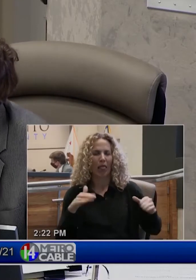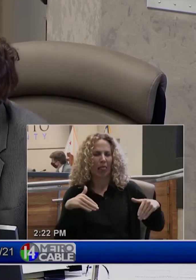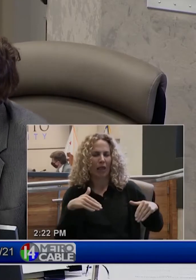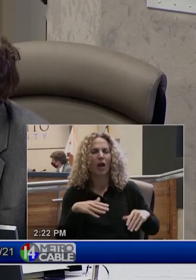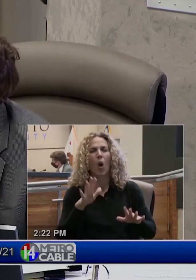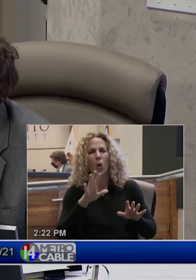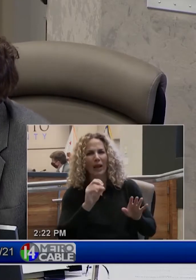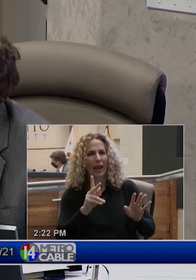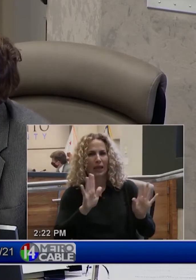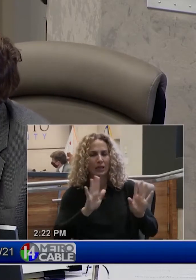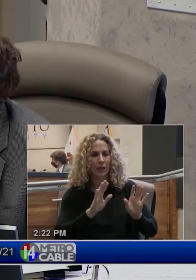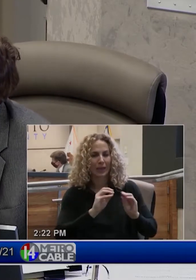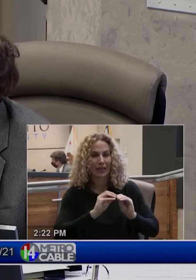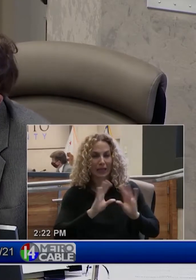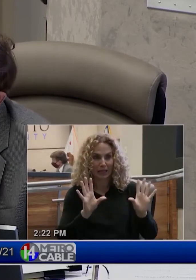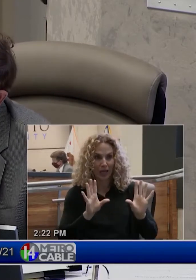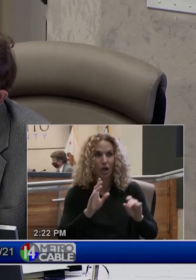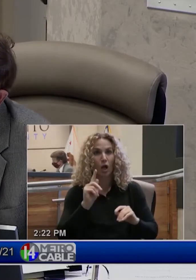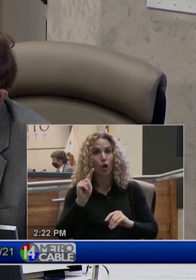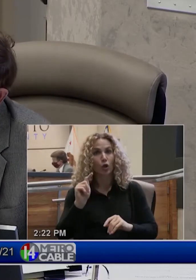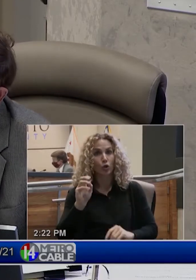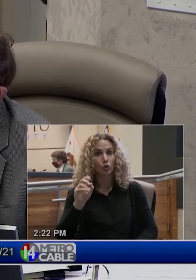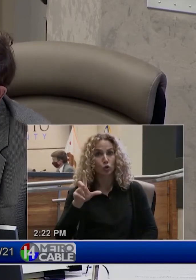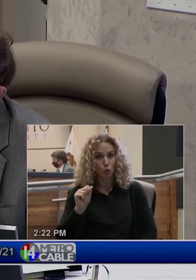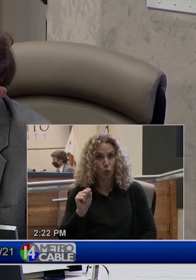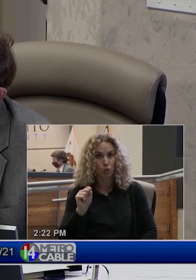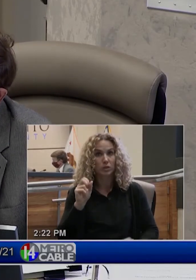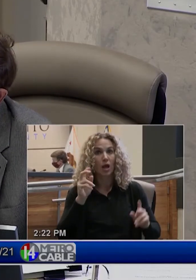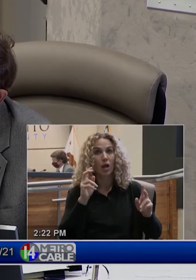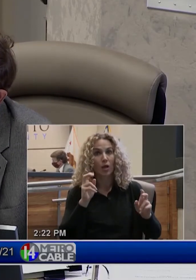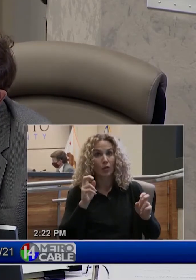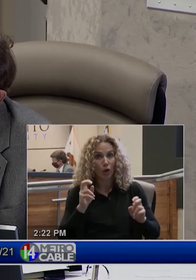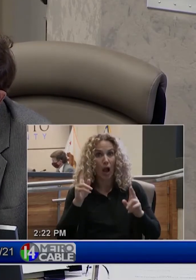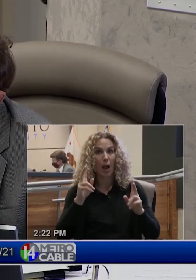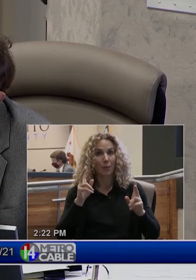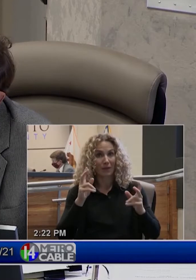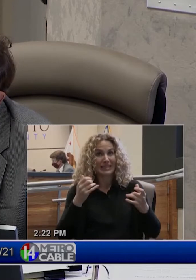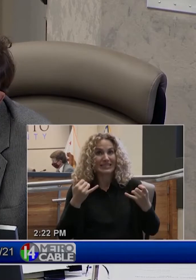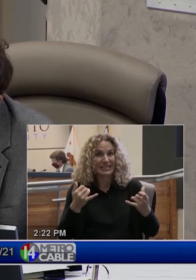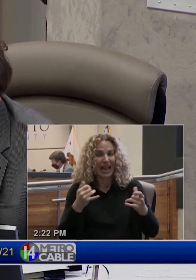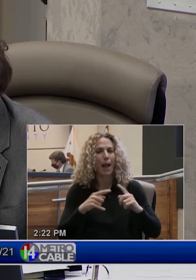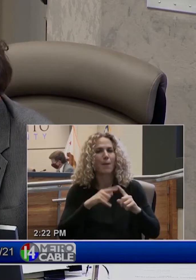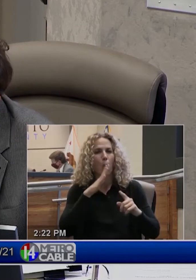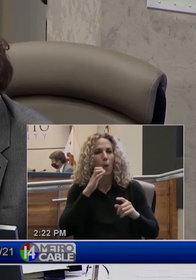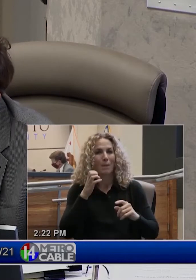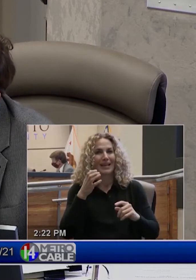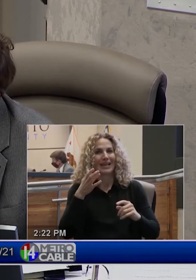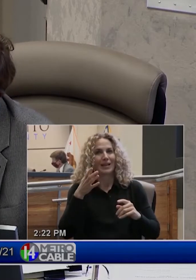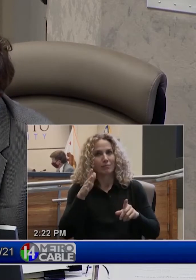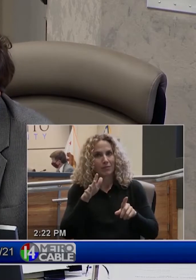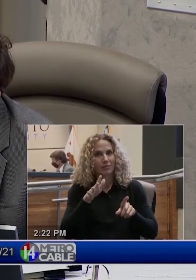SACRAMENTO COUNTY. >> SO PARTS ARE UP, TODAY? SO PARTS ARE UP, TODAY? THE REST BY THE END OF THE WEEK? THE REST BY THE END OF THE WEEK? OR ALL, UP BY TODAY?